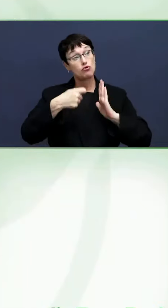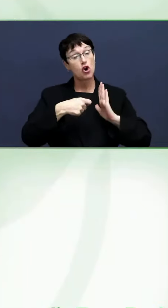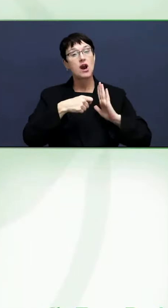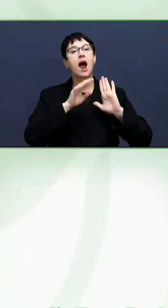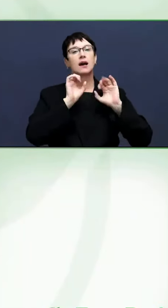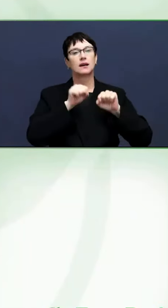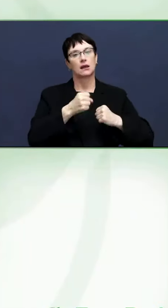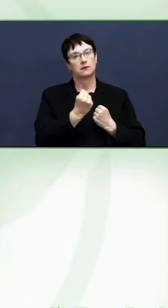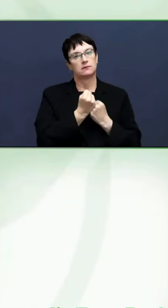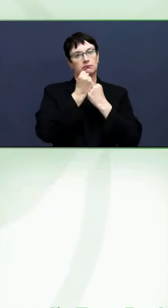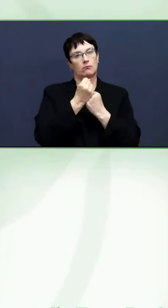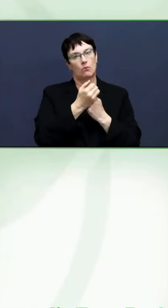Alfonso?